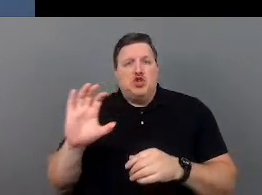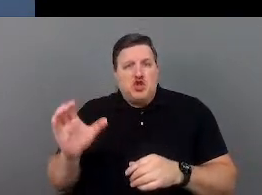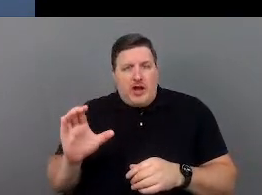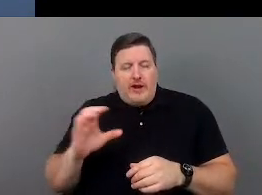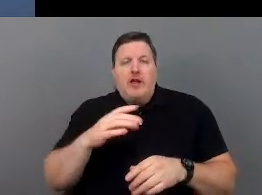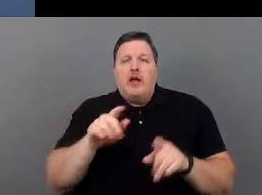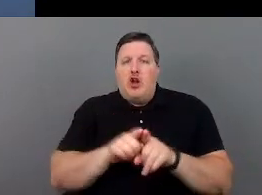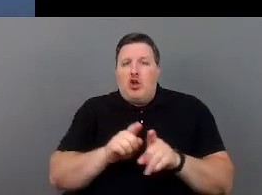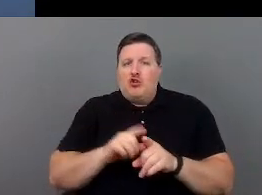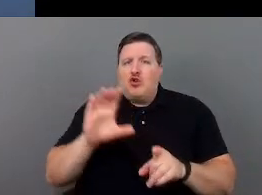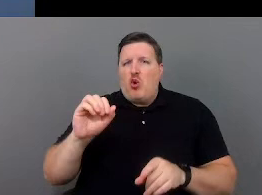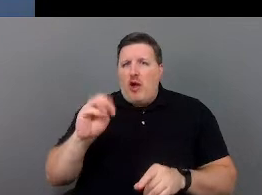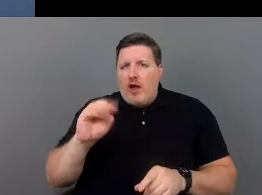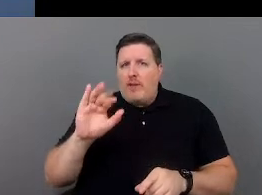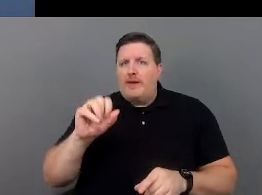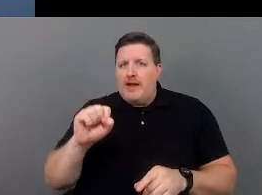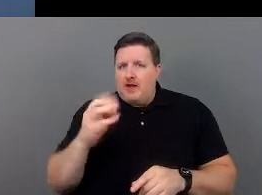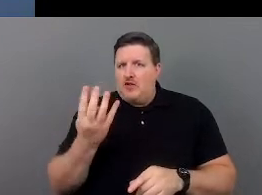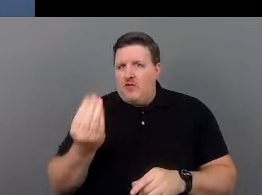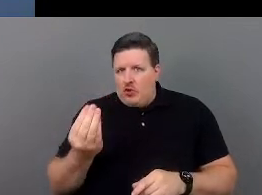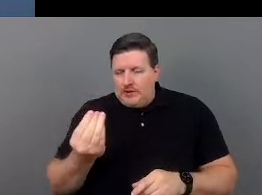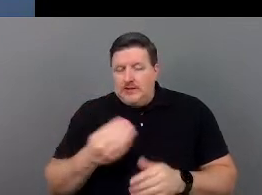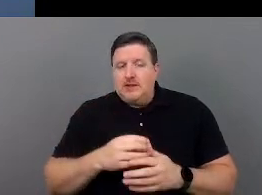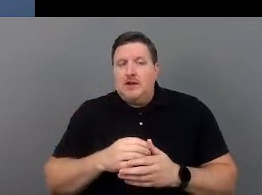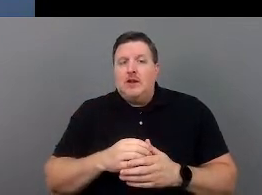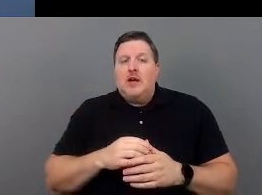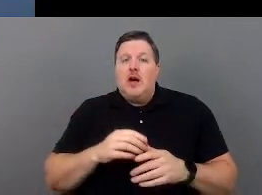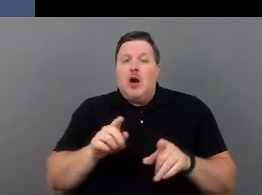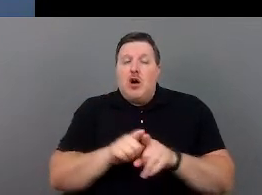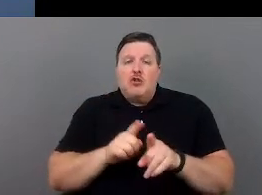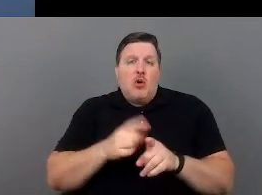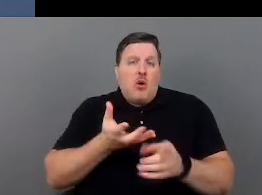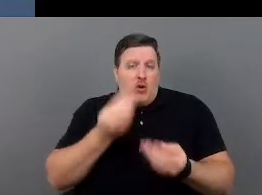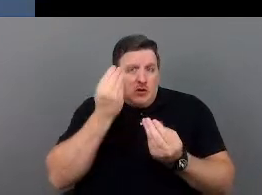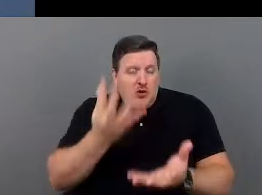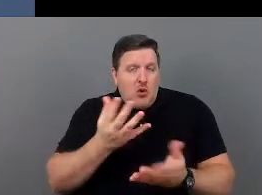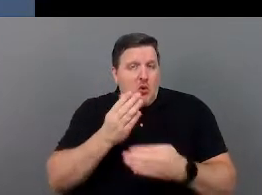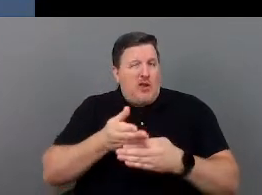COMMISSIONER CAST CHANNELS 1400 AND I ALSO JUST WANT TO NOTE THAT AT THE CONCLUSION OF THE PUBLIC HEARING